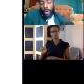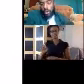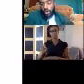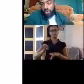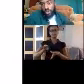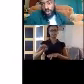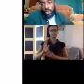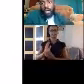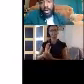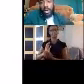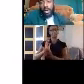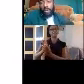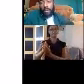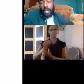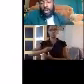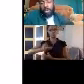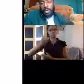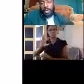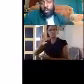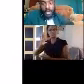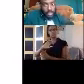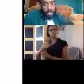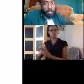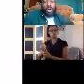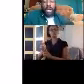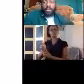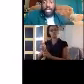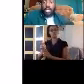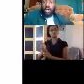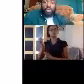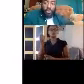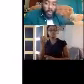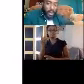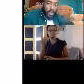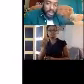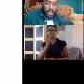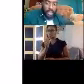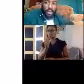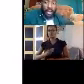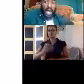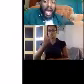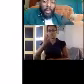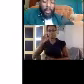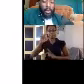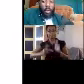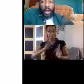culture. And I don't mean white people, I mean a culture of whiteness that requires